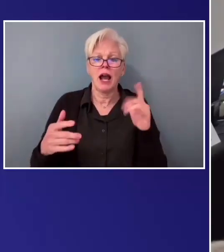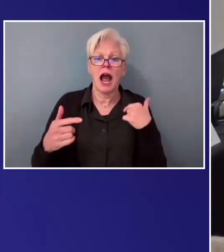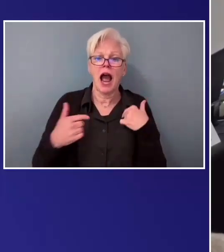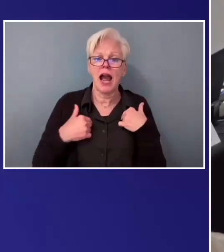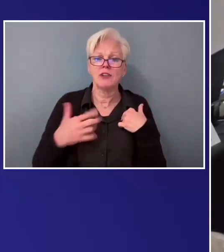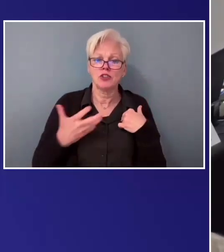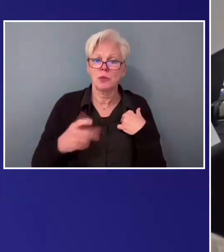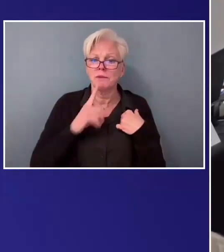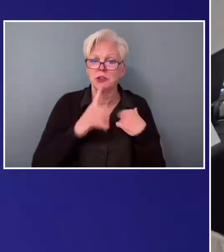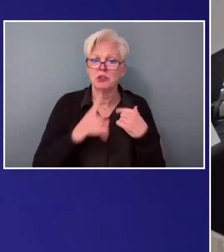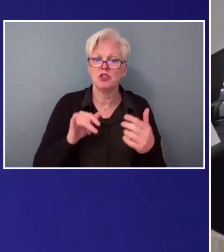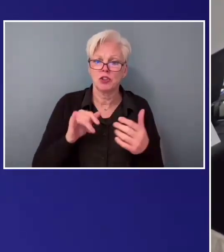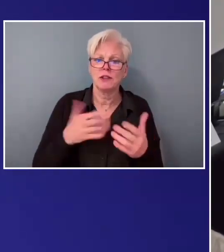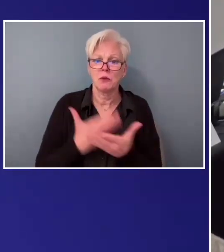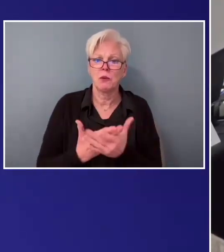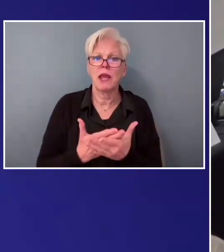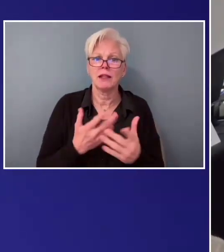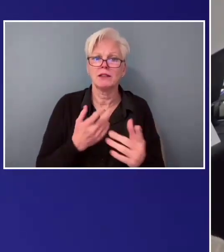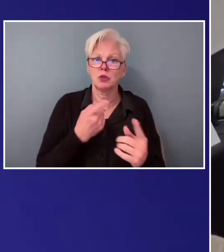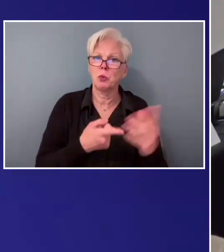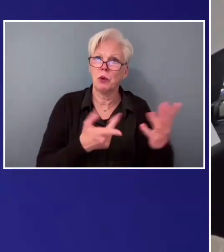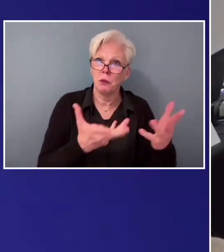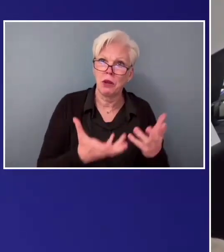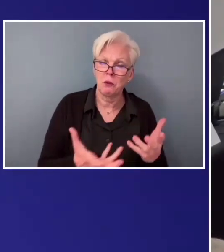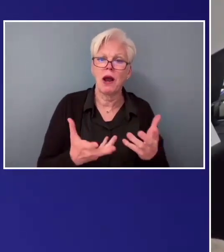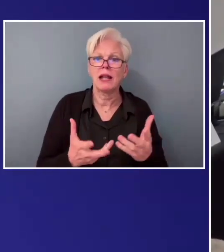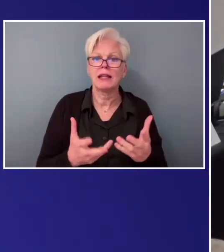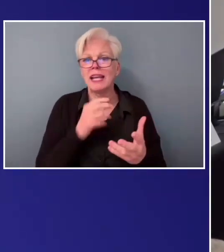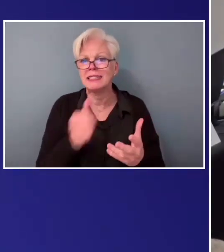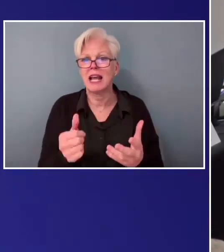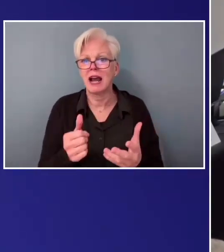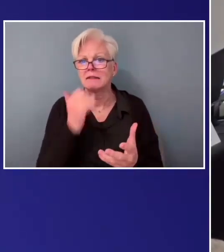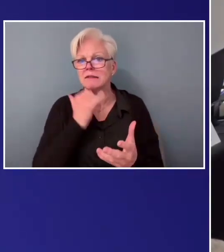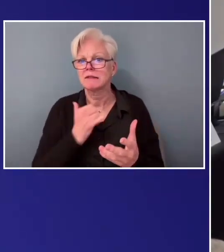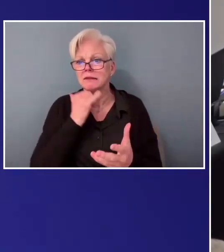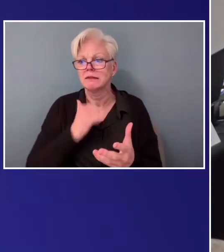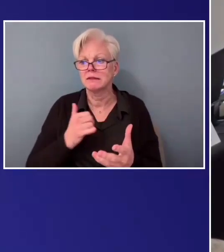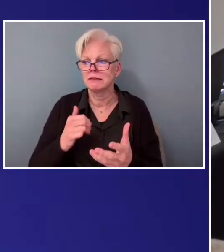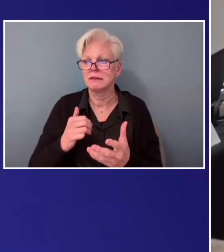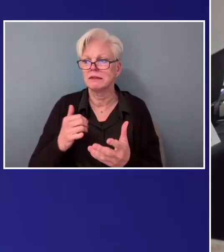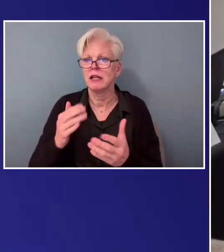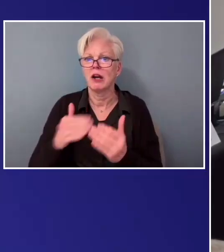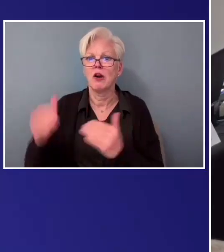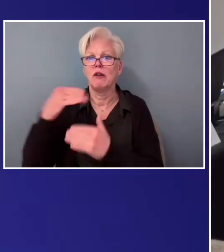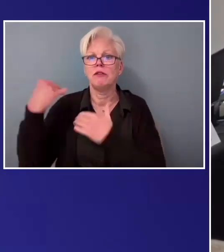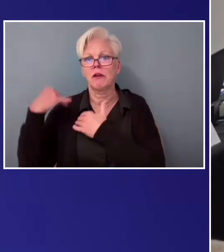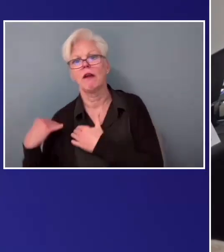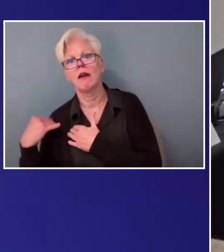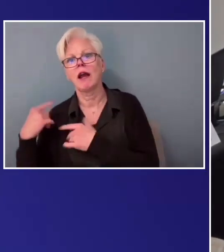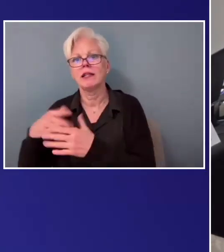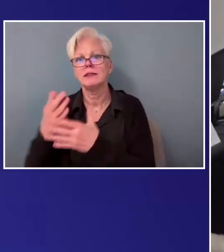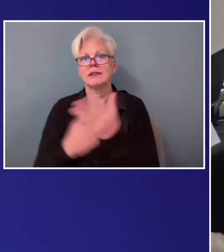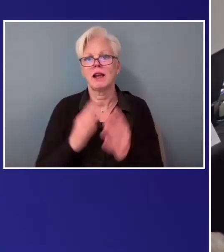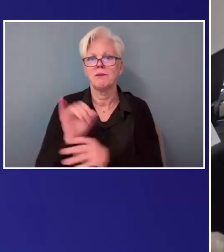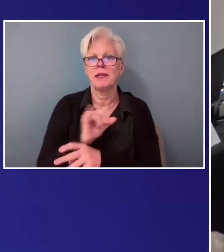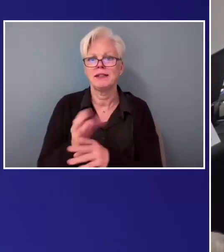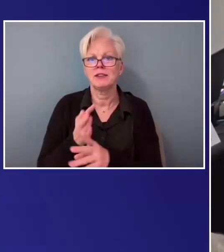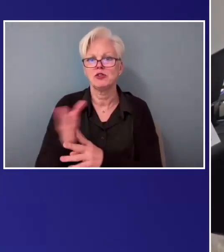onerously hampering a couple of industries where I'm not sure where the labor force comes from if we proceed as, as it's been drafted.